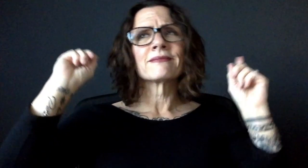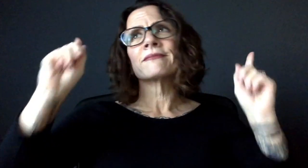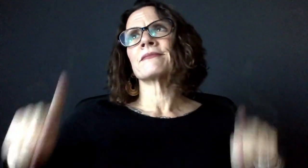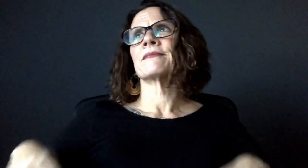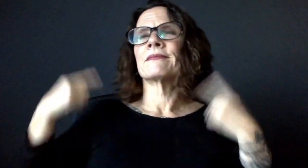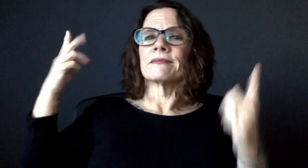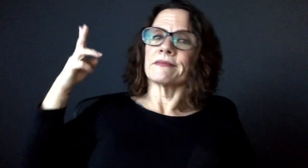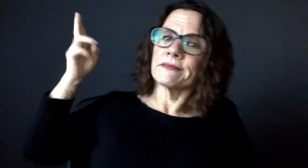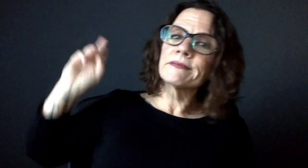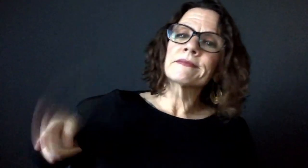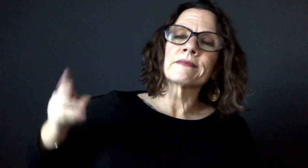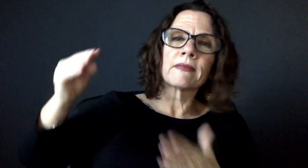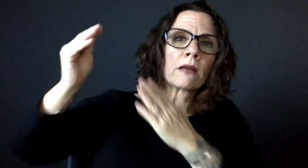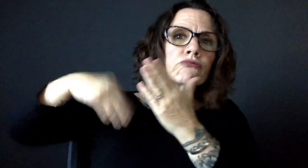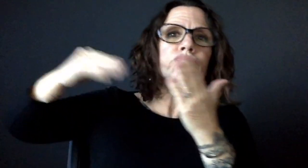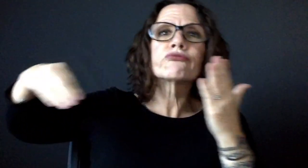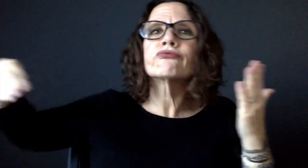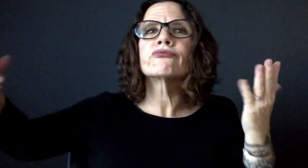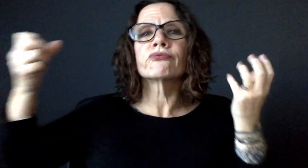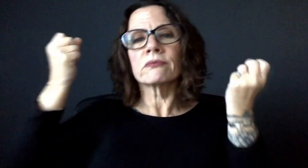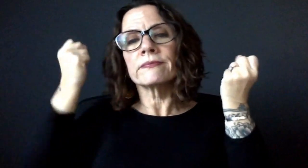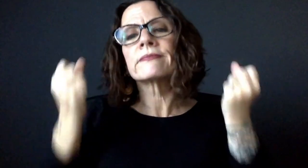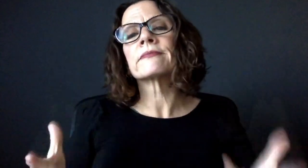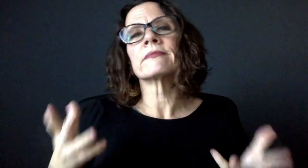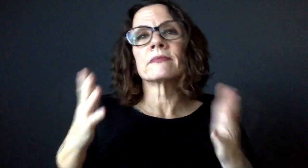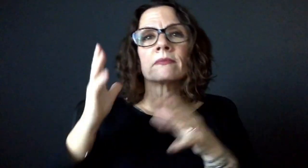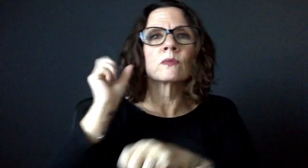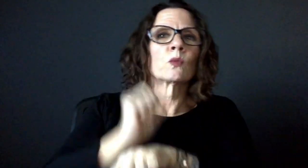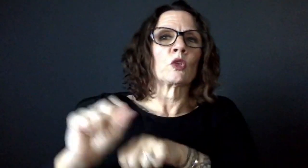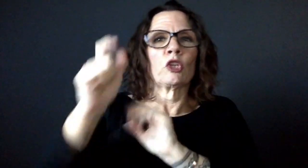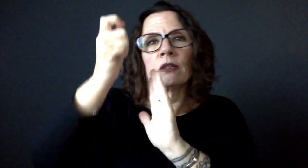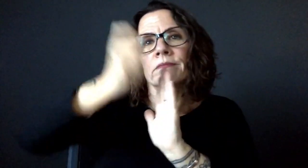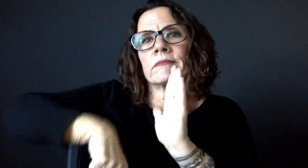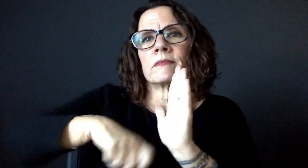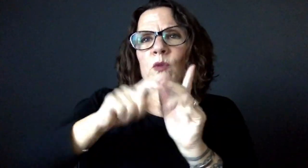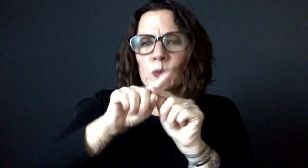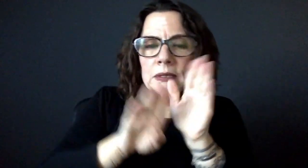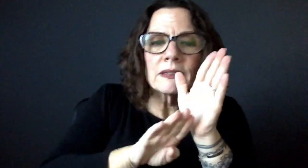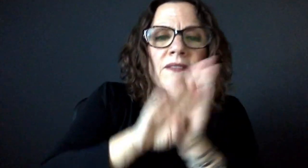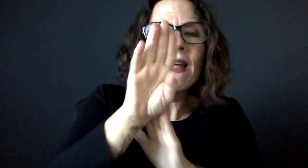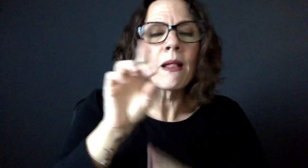There was phenomenal and historic work to develop